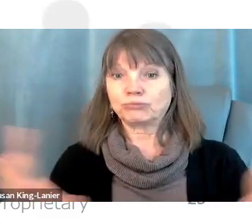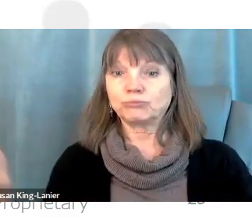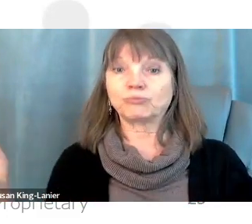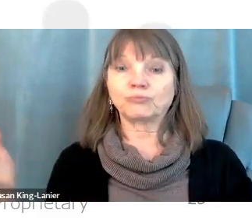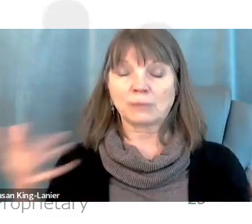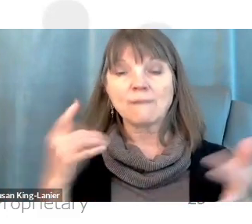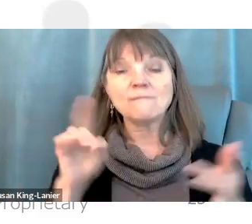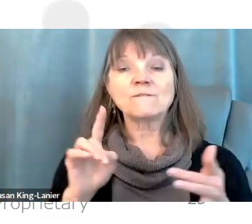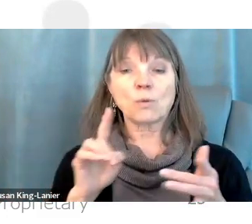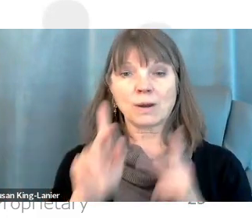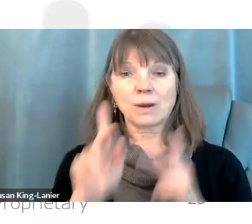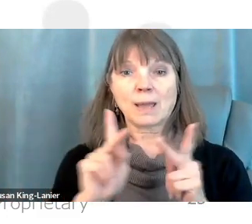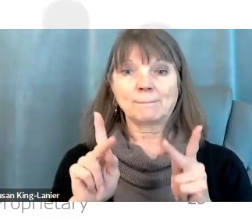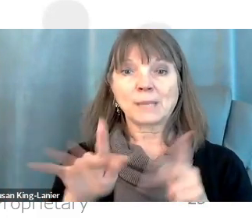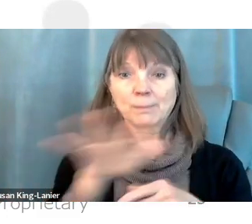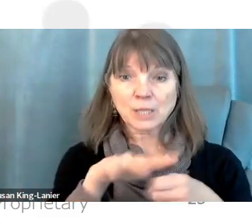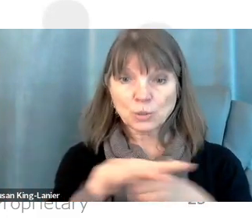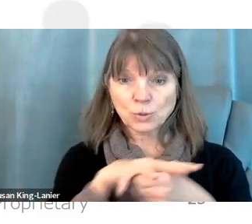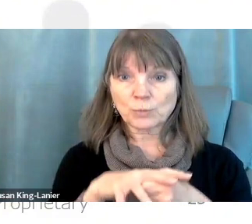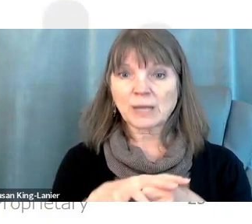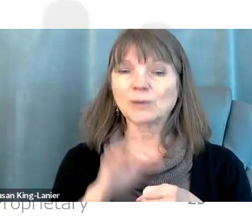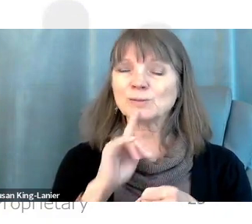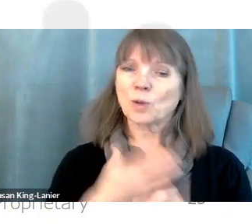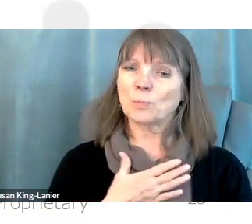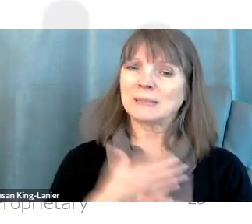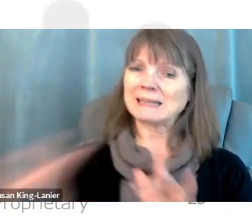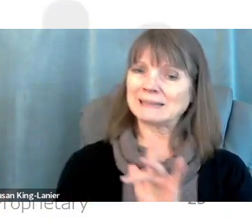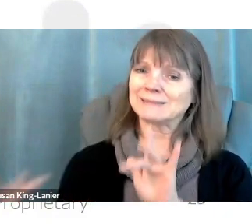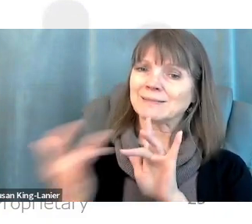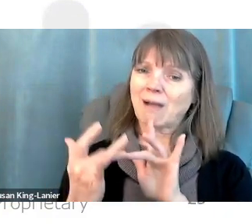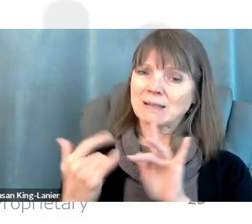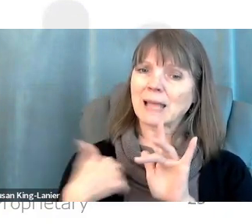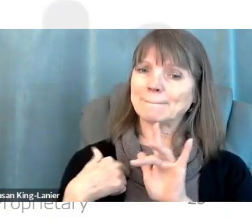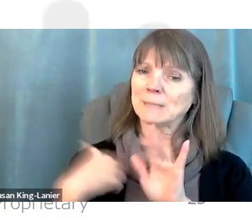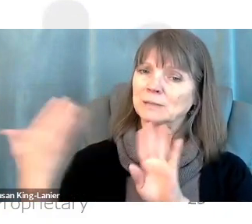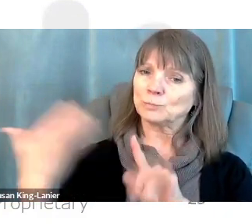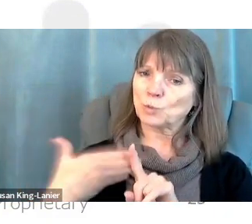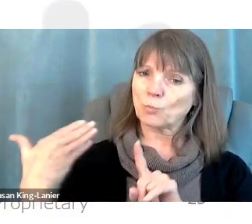this resource is available. So again, please feel free to reach out to me directly.